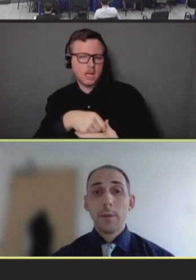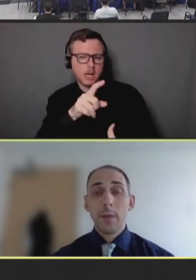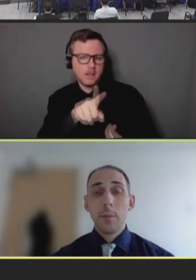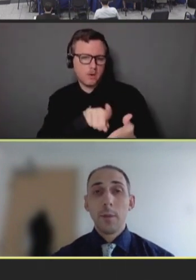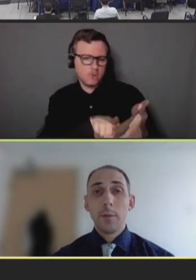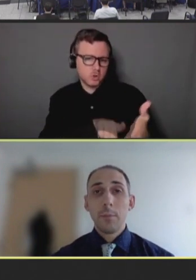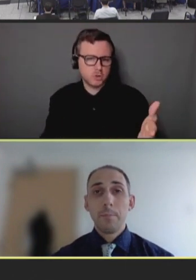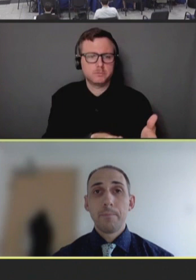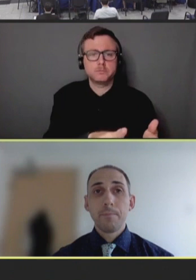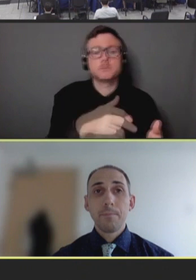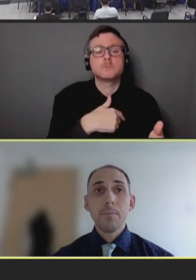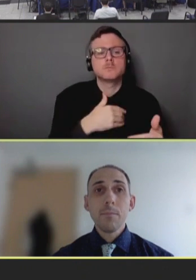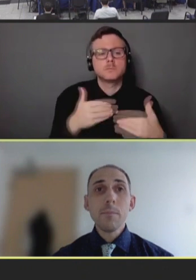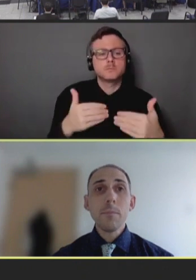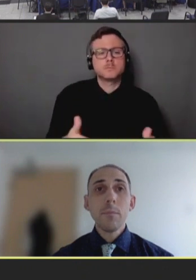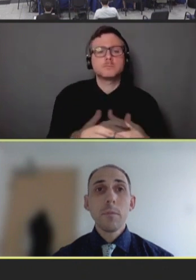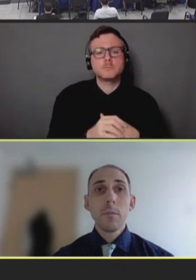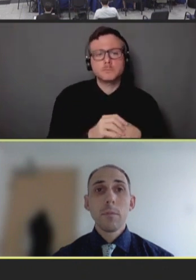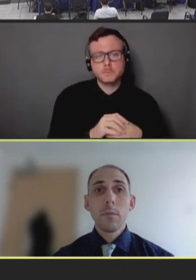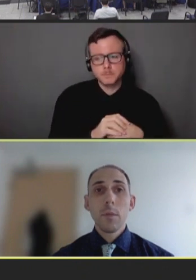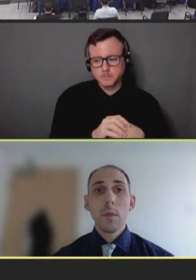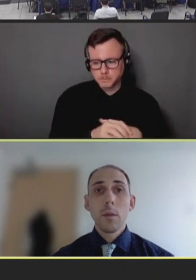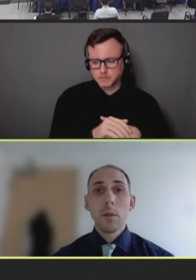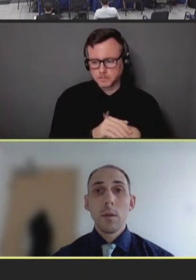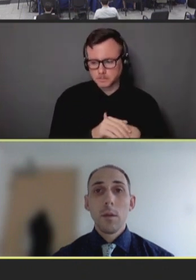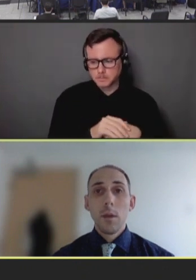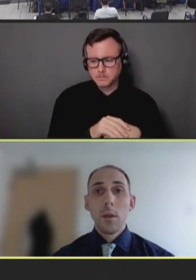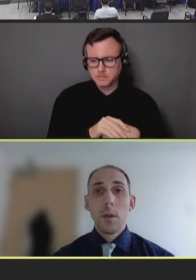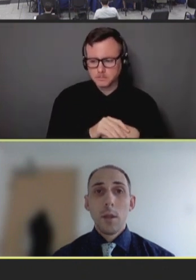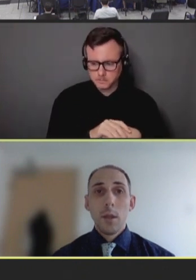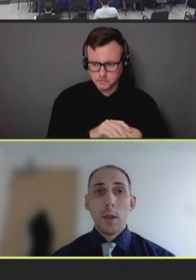Next slide, please.